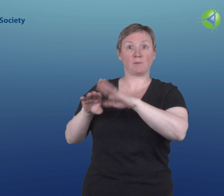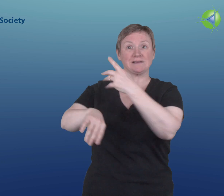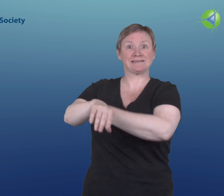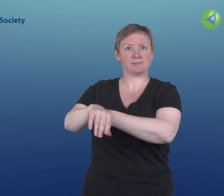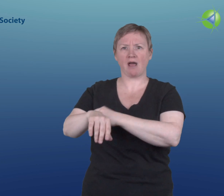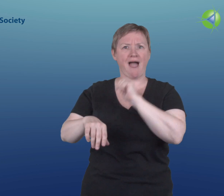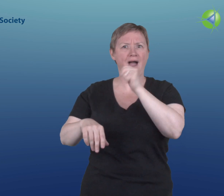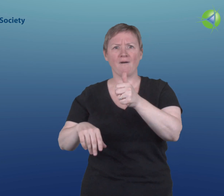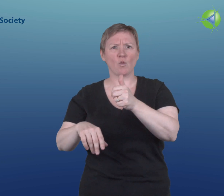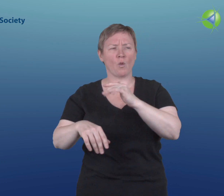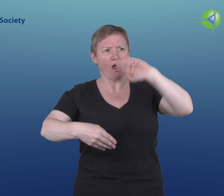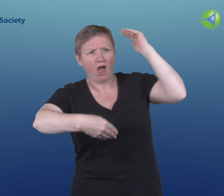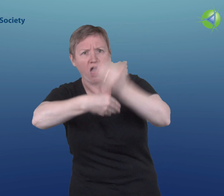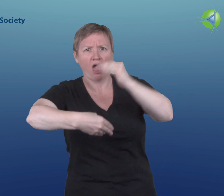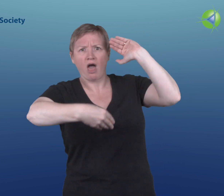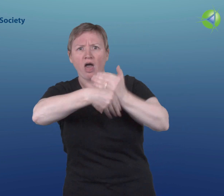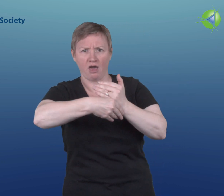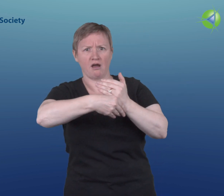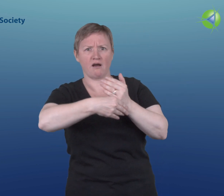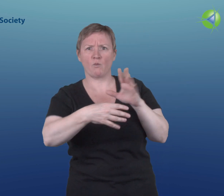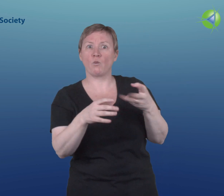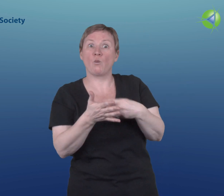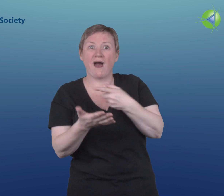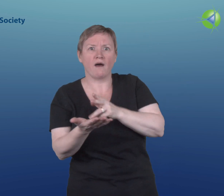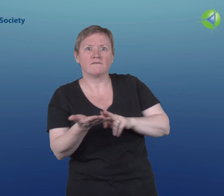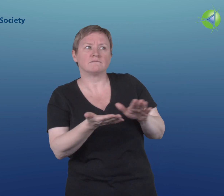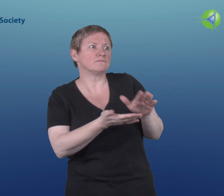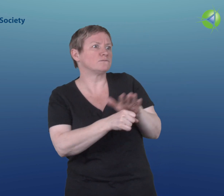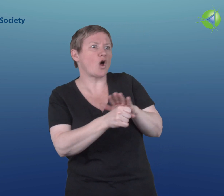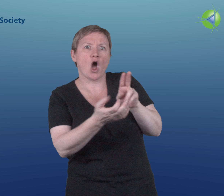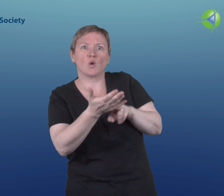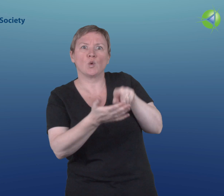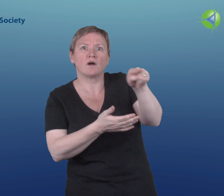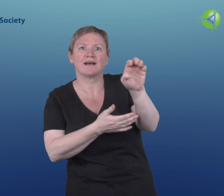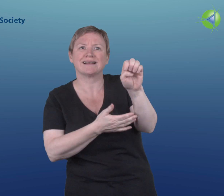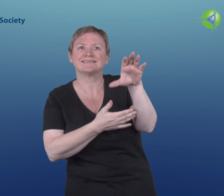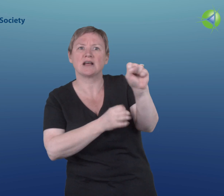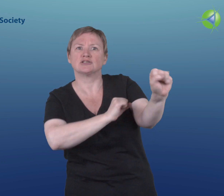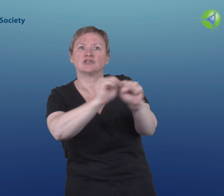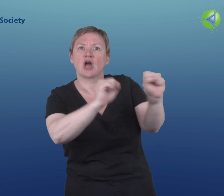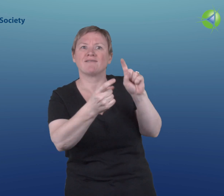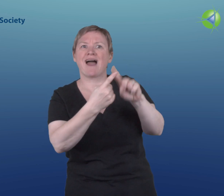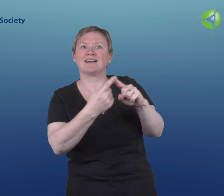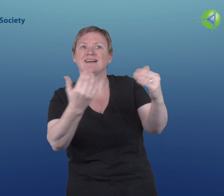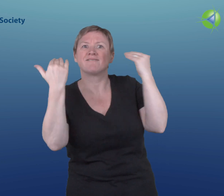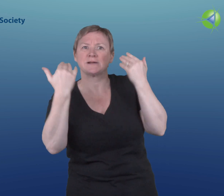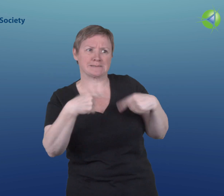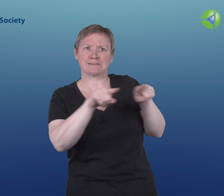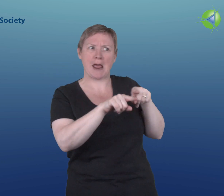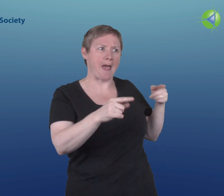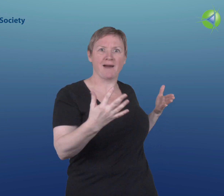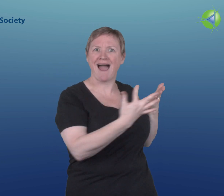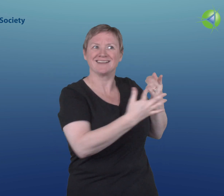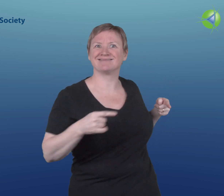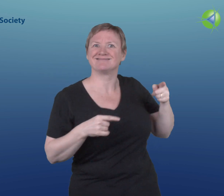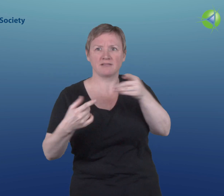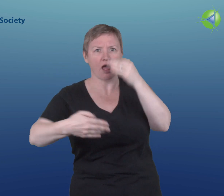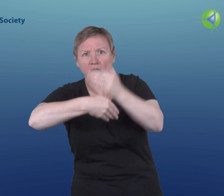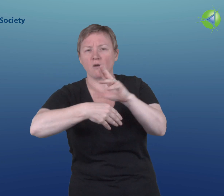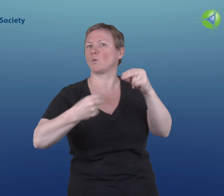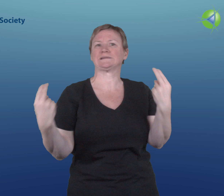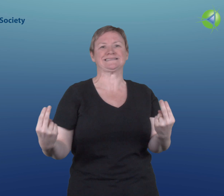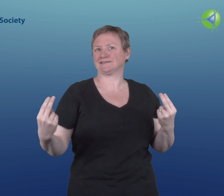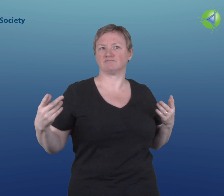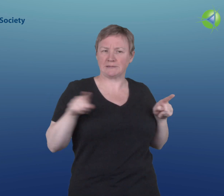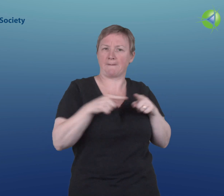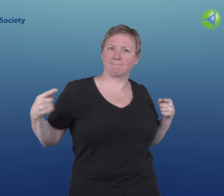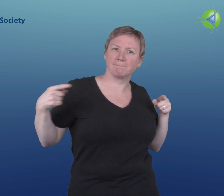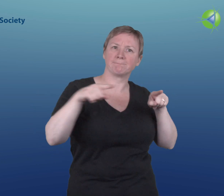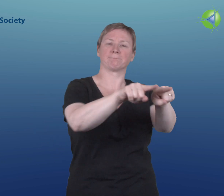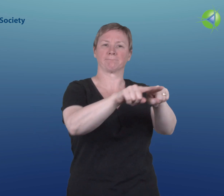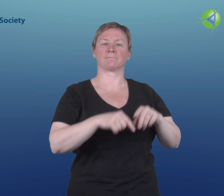disabilities do not face barriers to making full use of their ECS service and information;